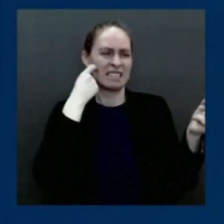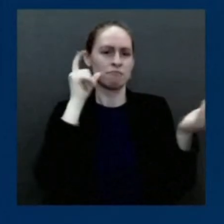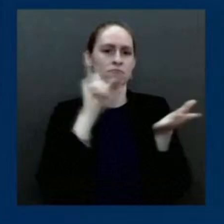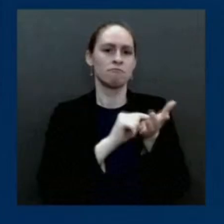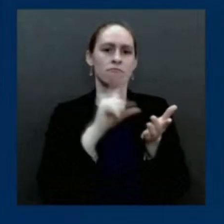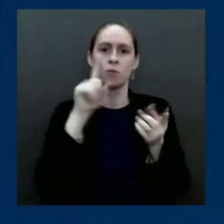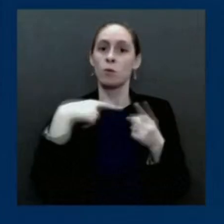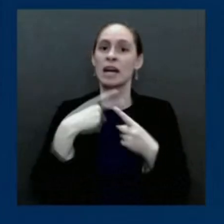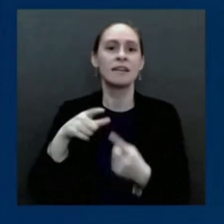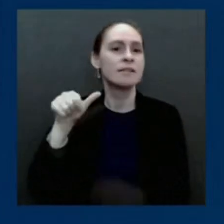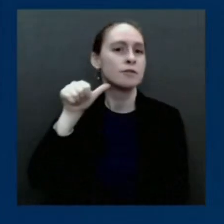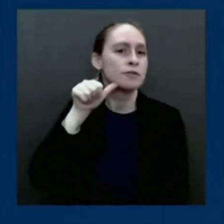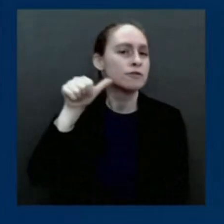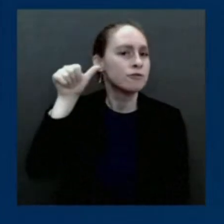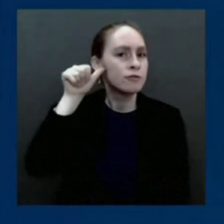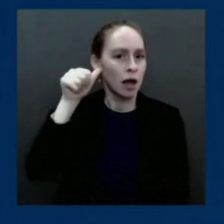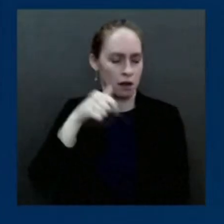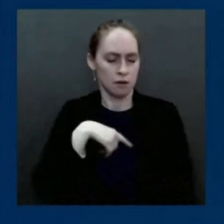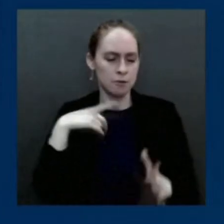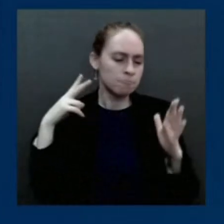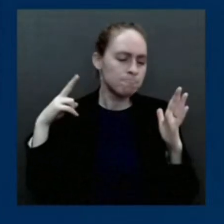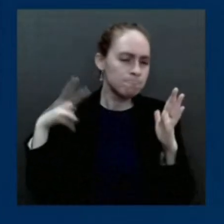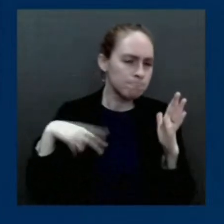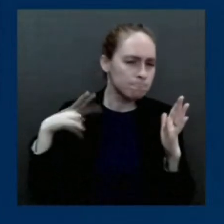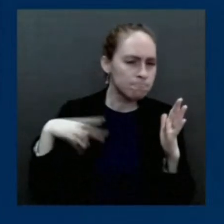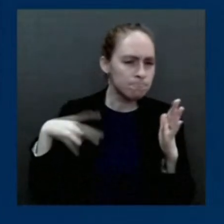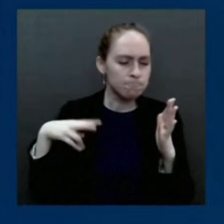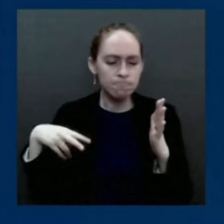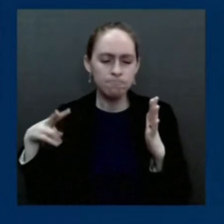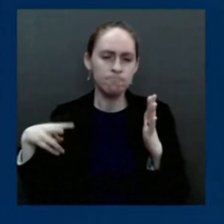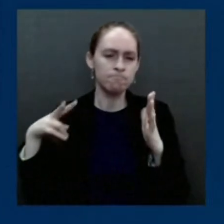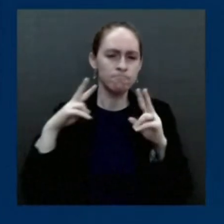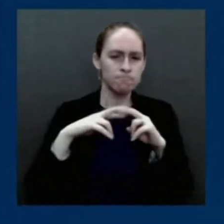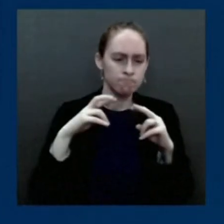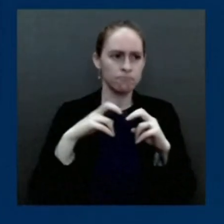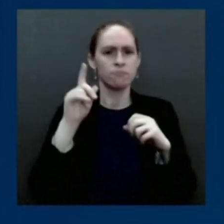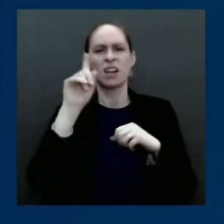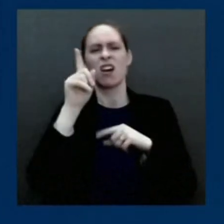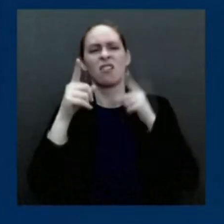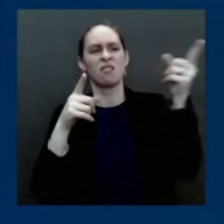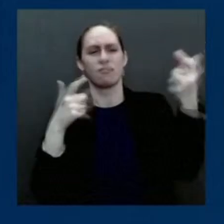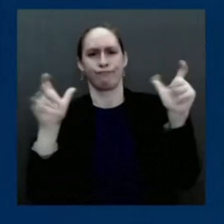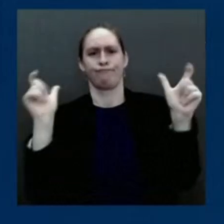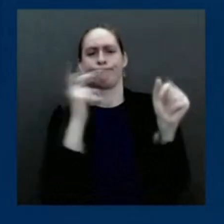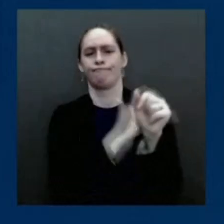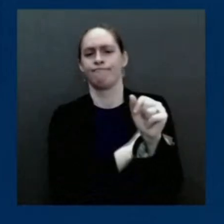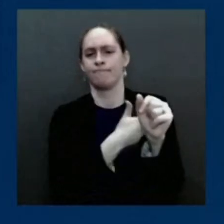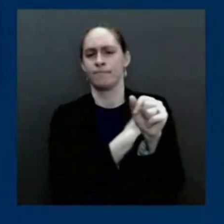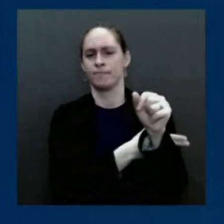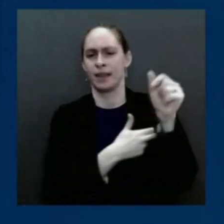REPORTS. OUR REPORT HERE PUBLISHED YESTERDAY FROM A LARGE HOSPITAL